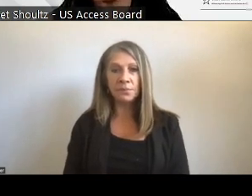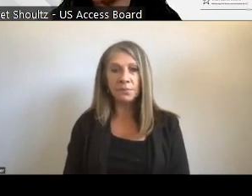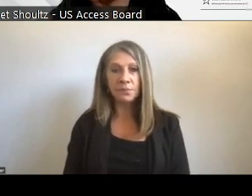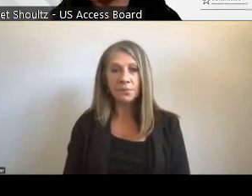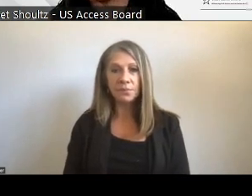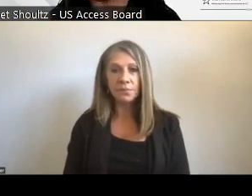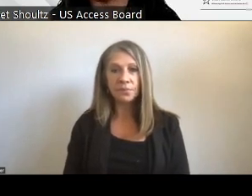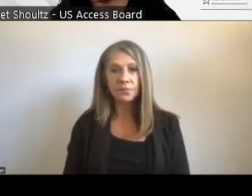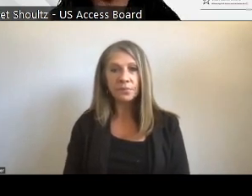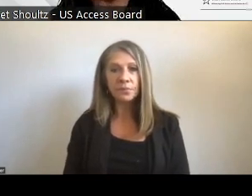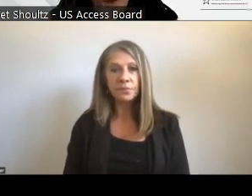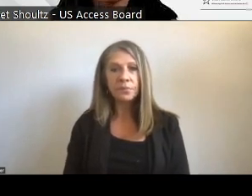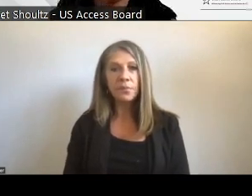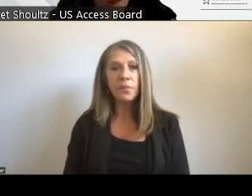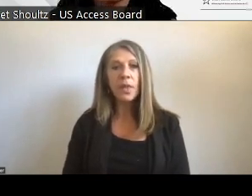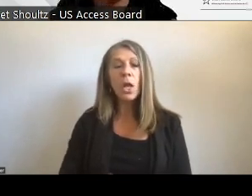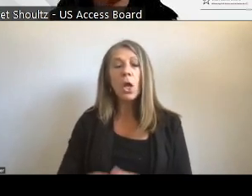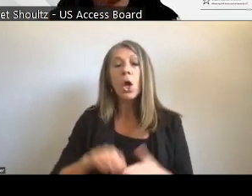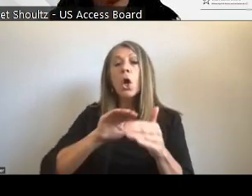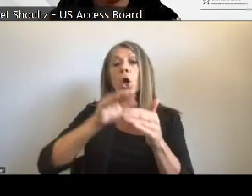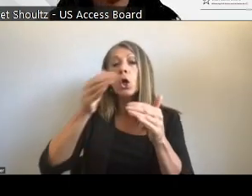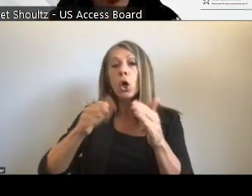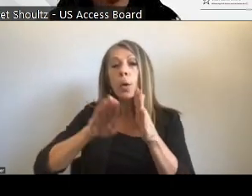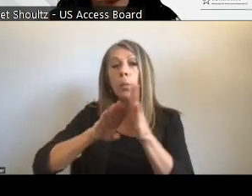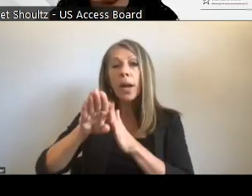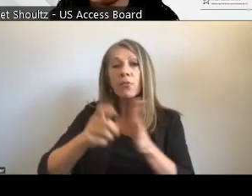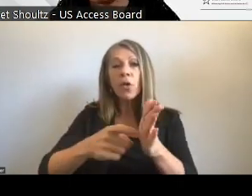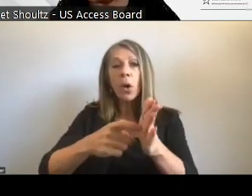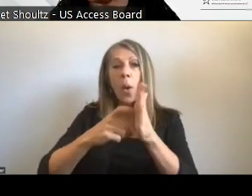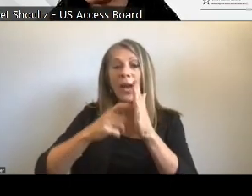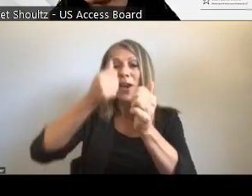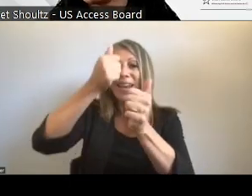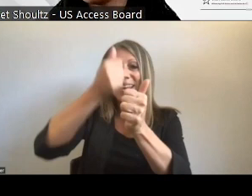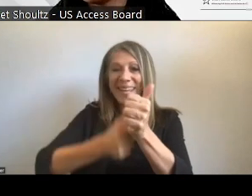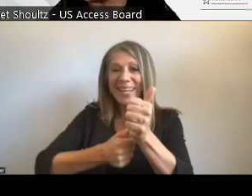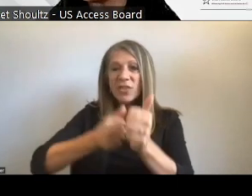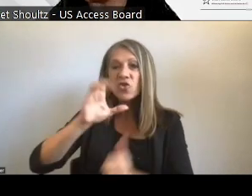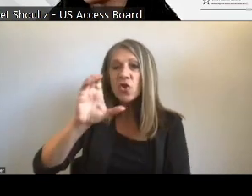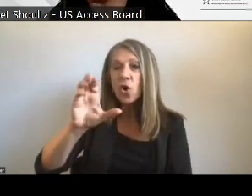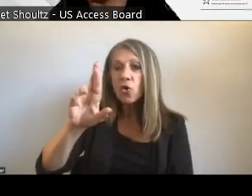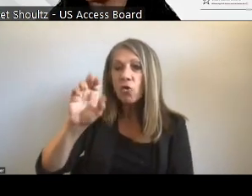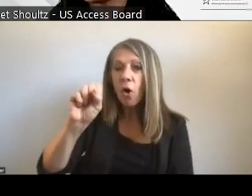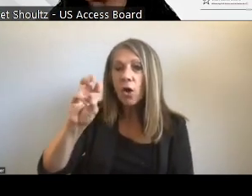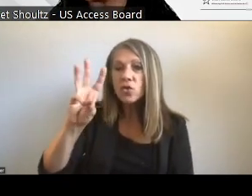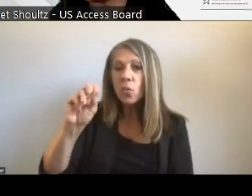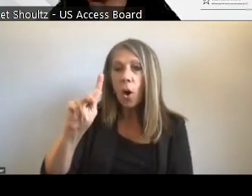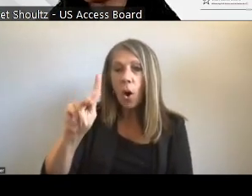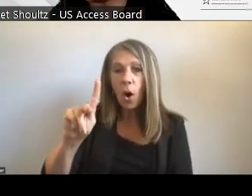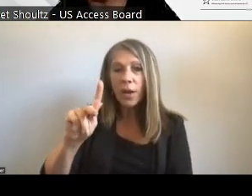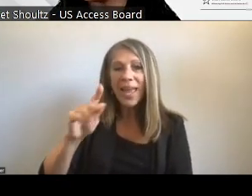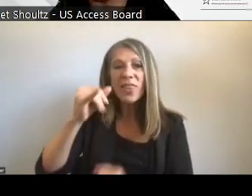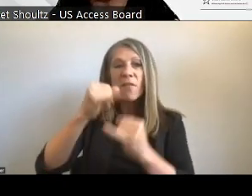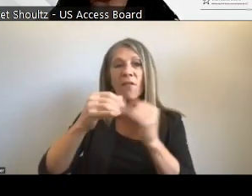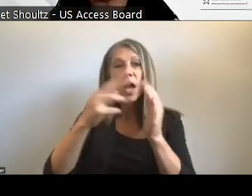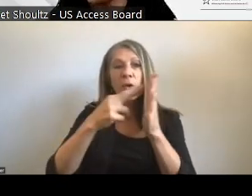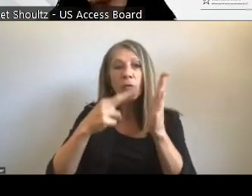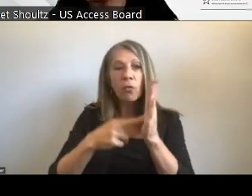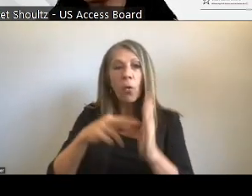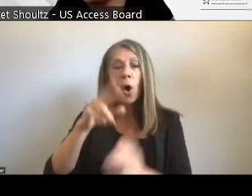Curb ramps are required at each crosswalk. So in the final rule at